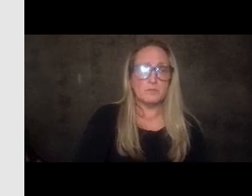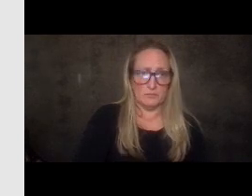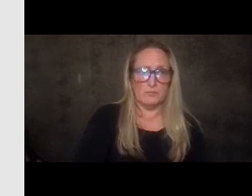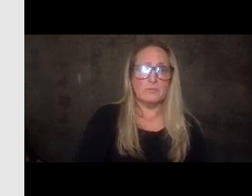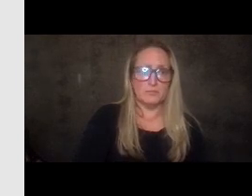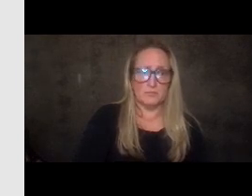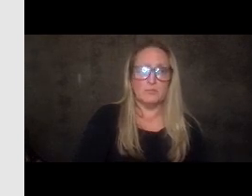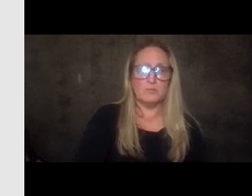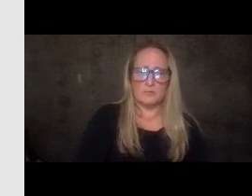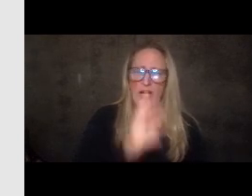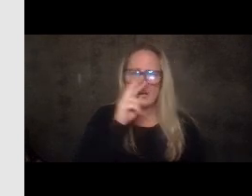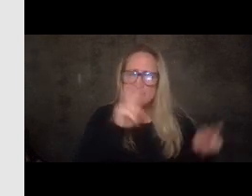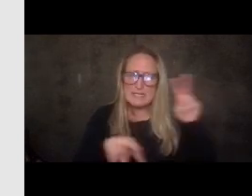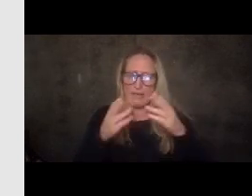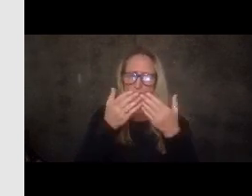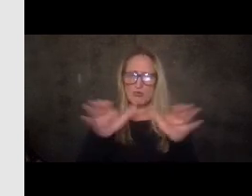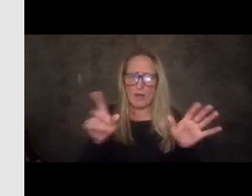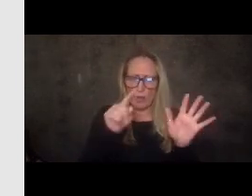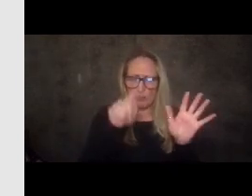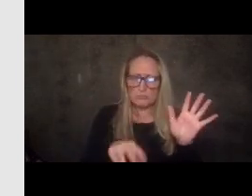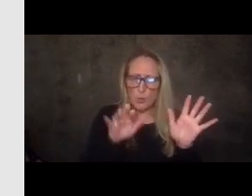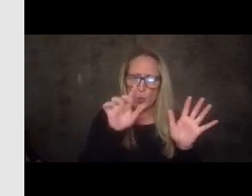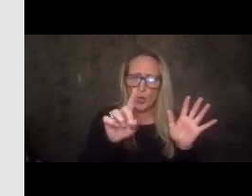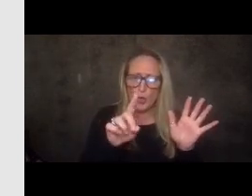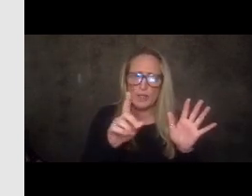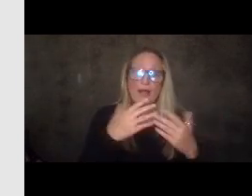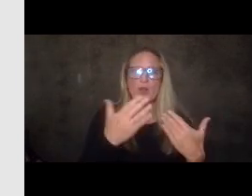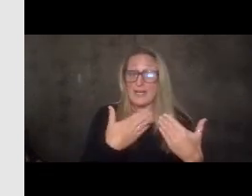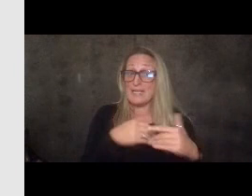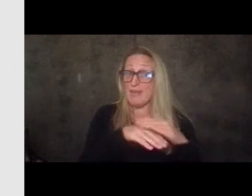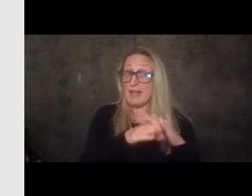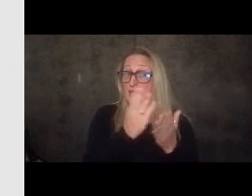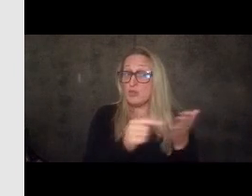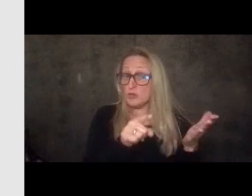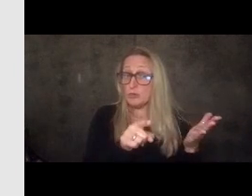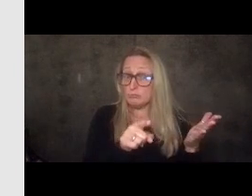general word options, but you'll notice there is an ease of access section specific toward.